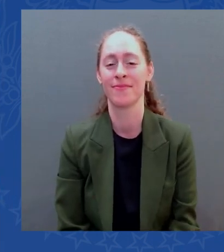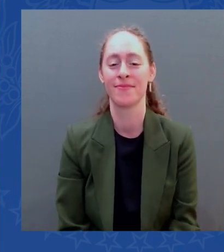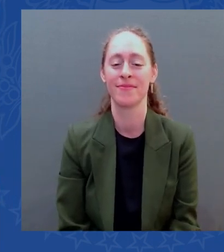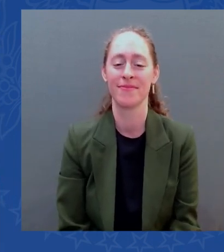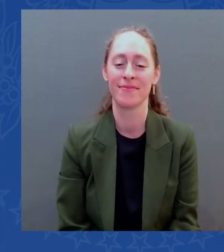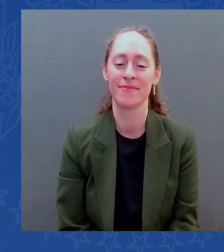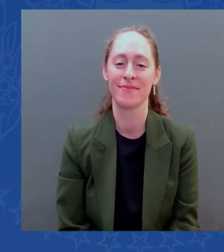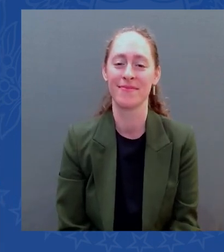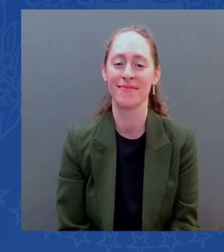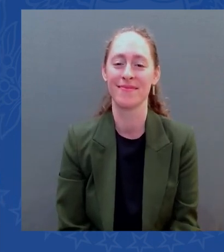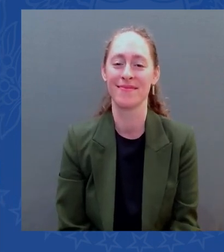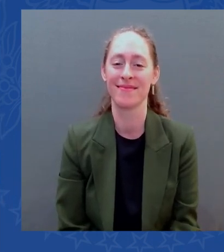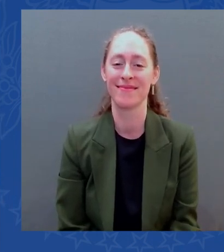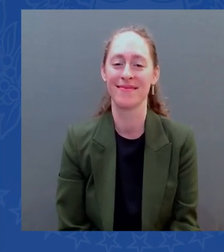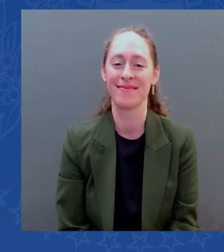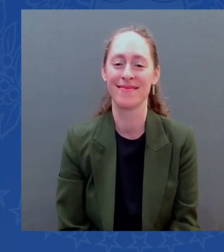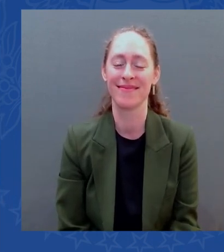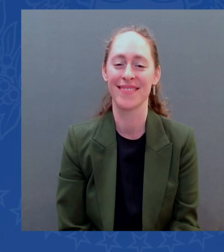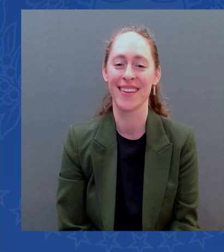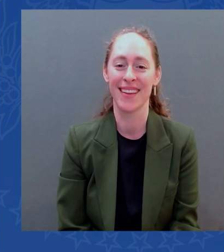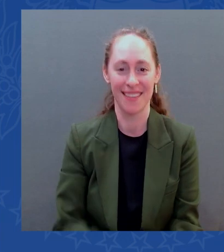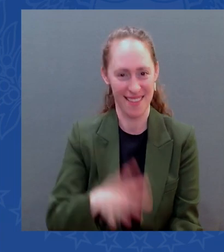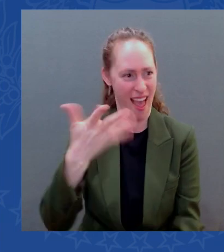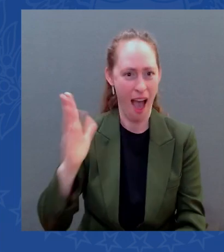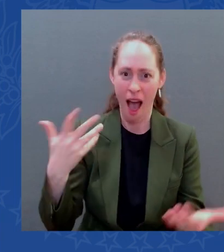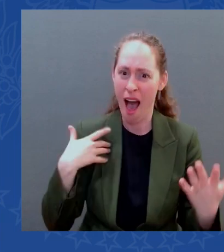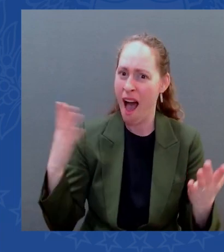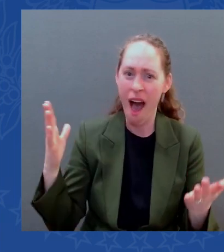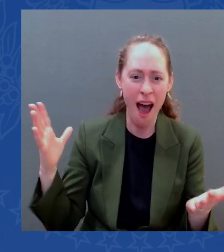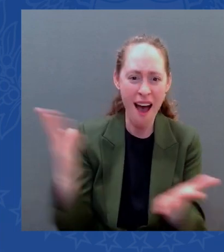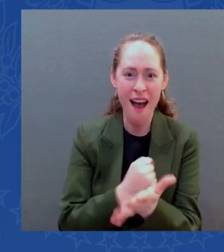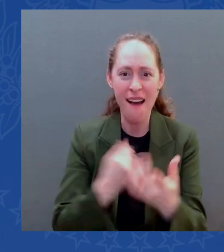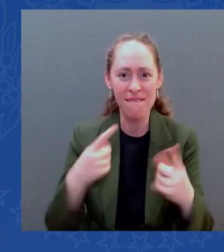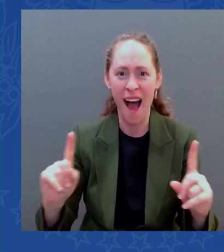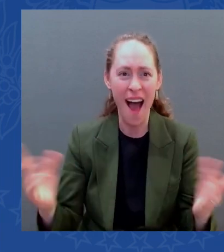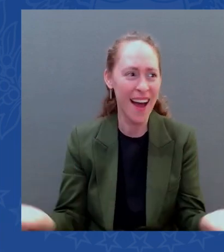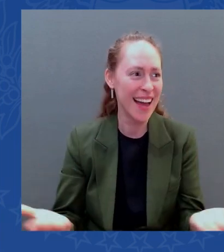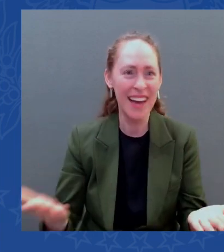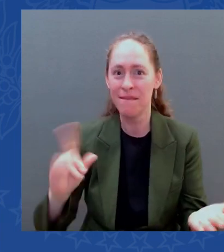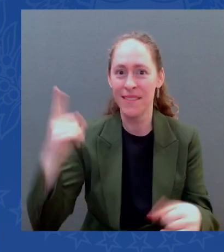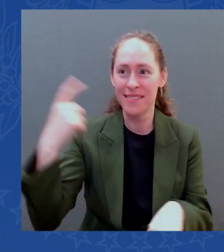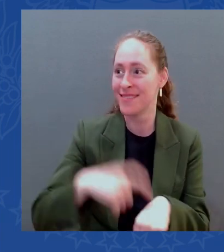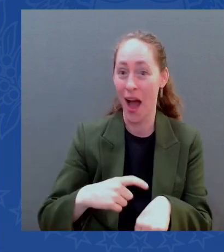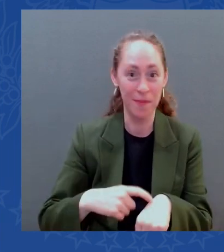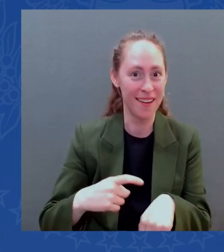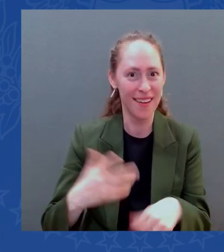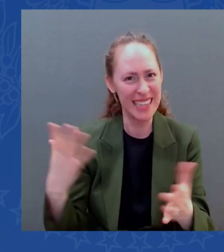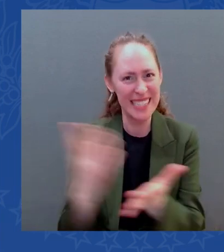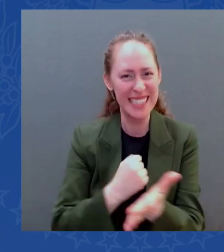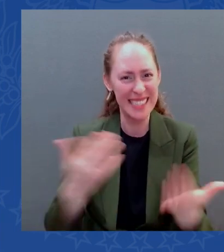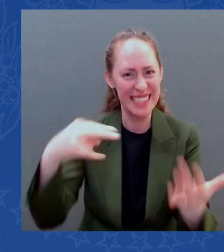I told you I'd use one joke. Anyway. So, Mr. President, on behalf of myself,